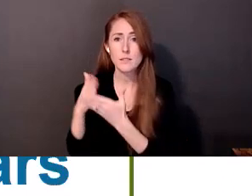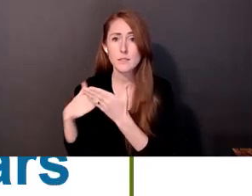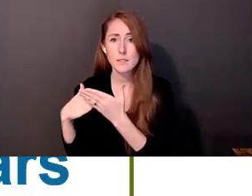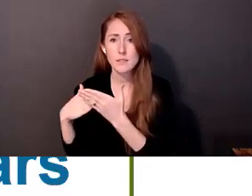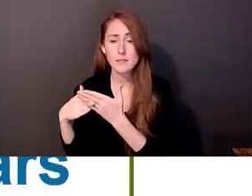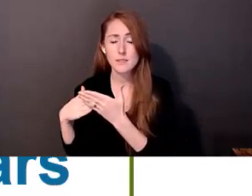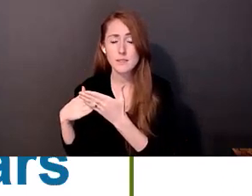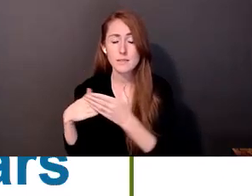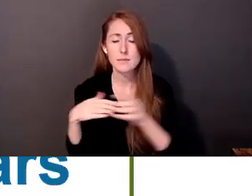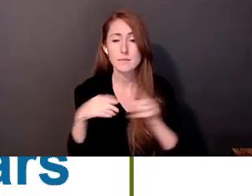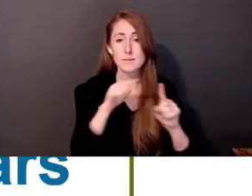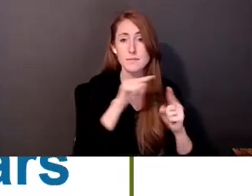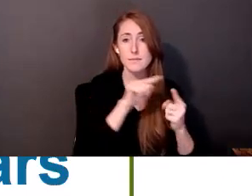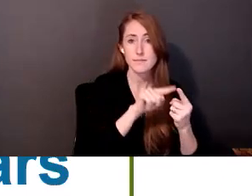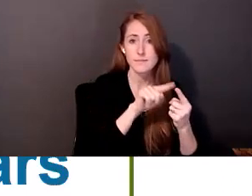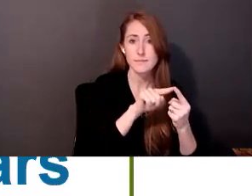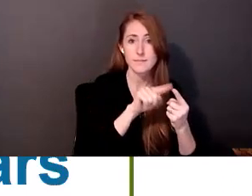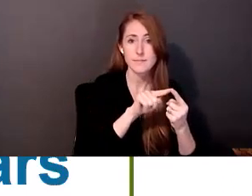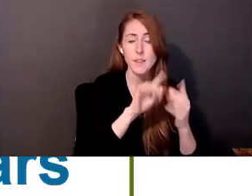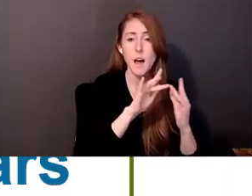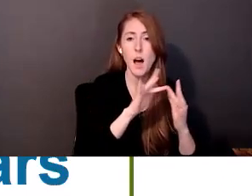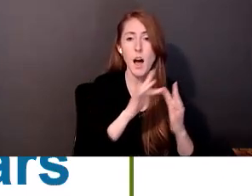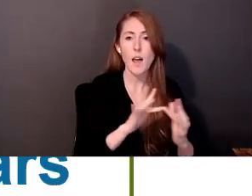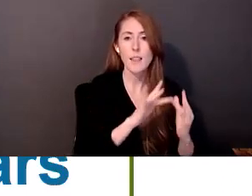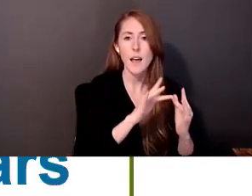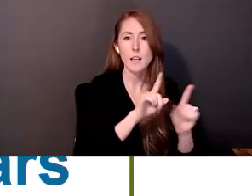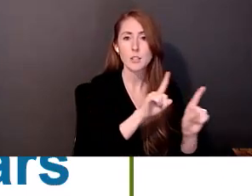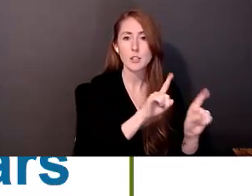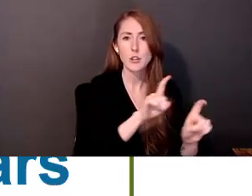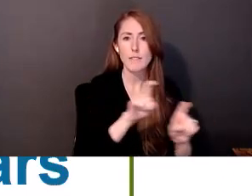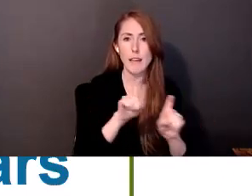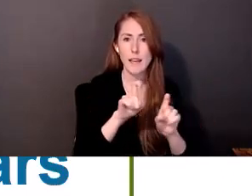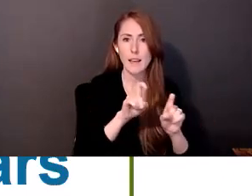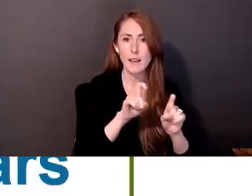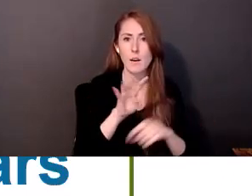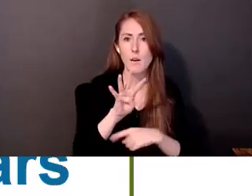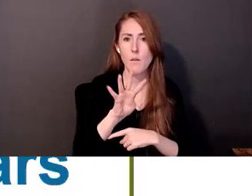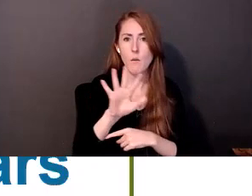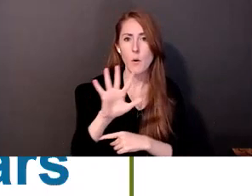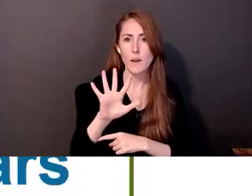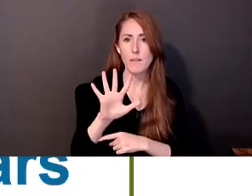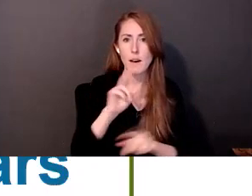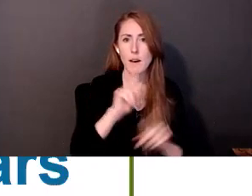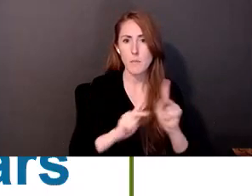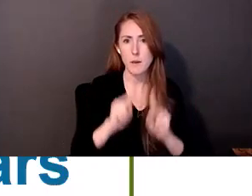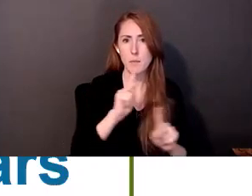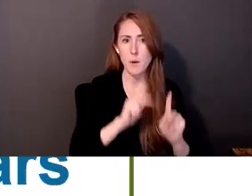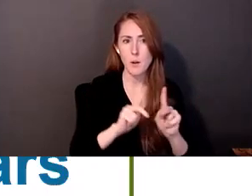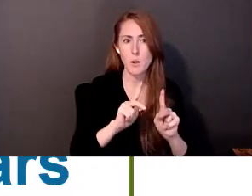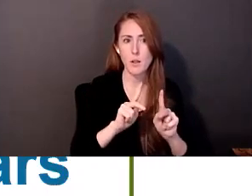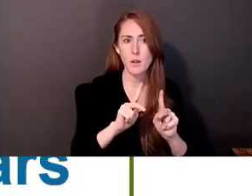where we had 45 participants that responded to 29 questions.